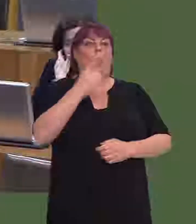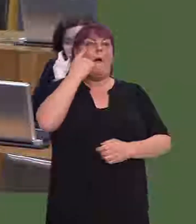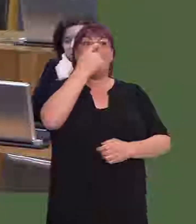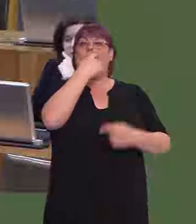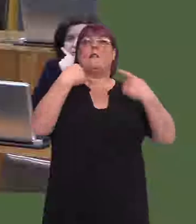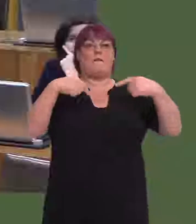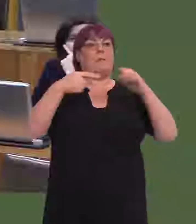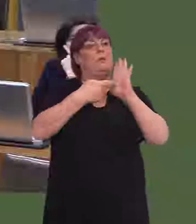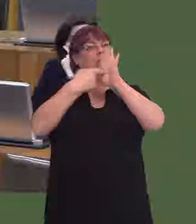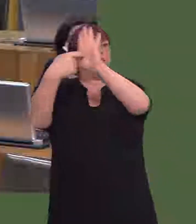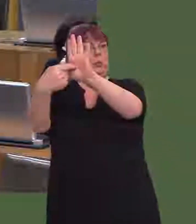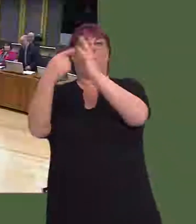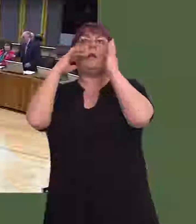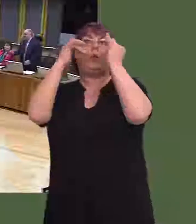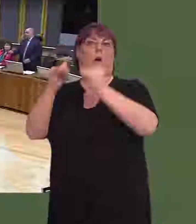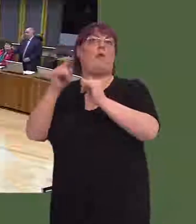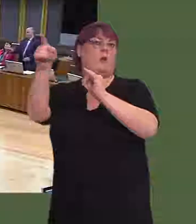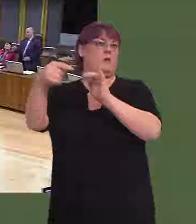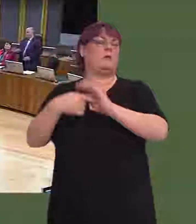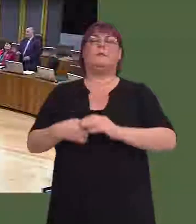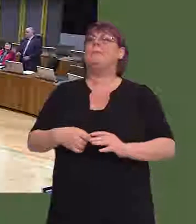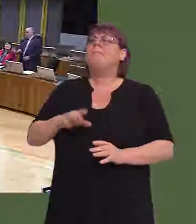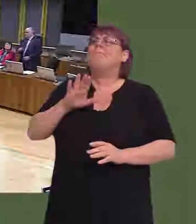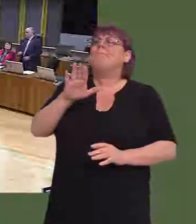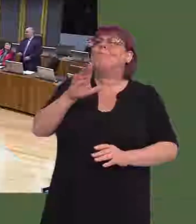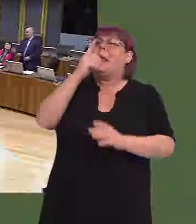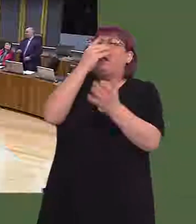the inquiry. Andrew RT Davies AM: Well, I'd be grateful if you could be explicit by confirming that